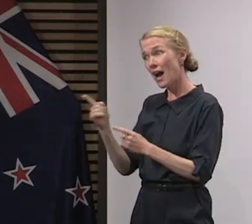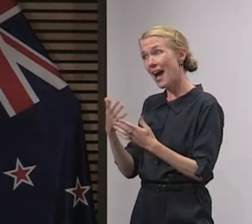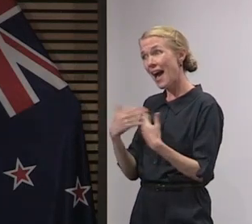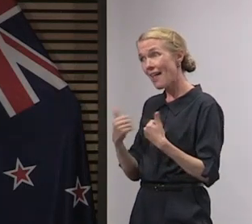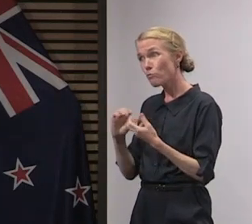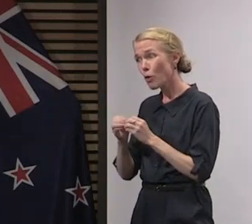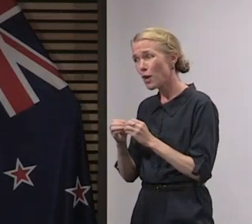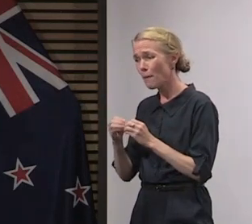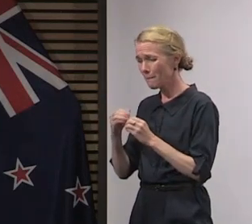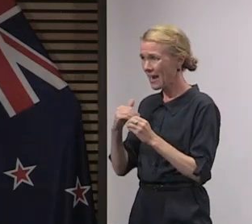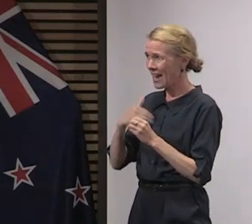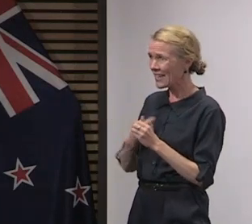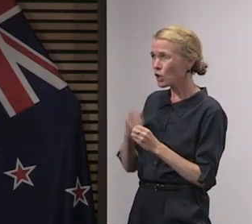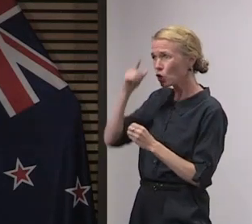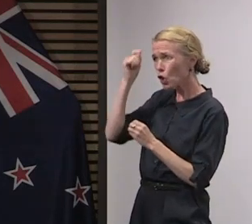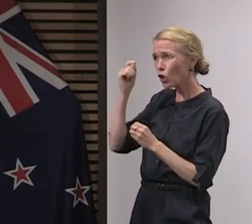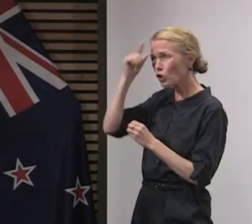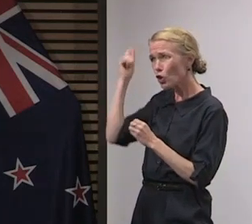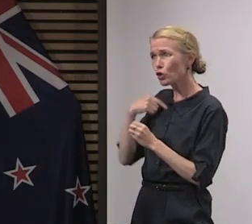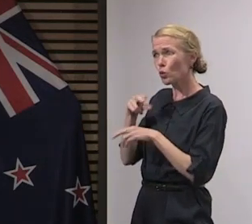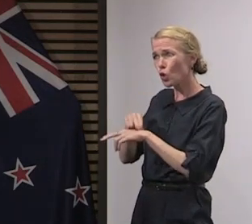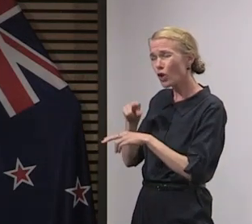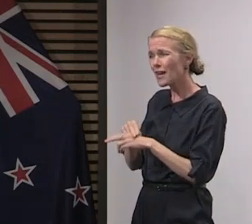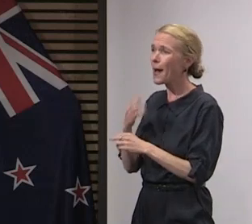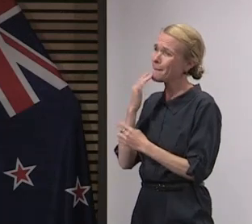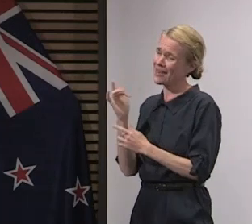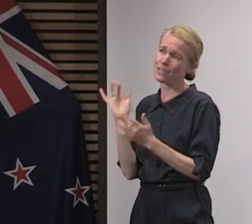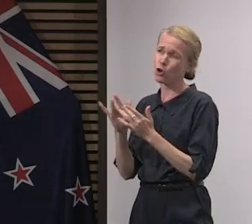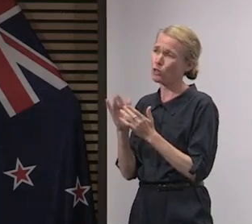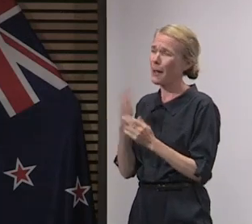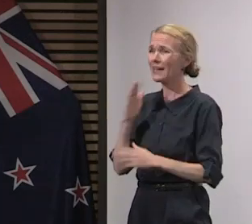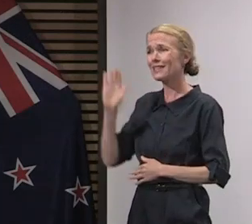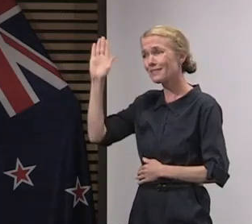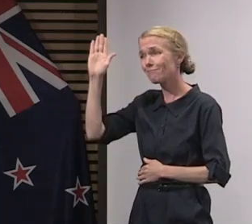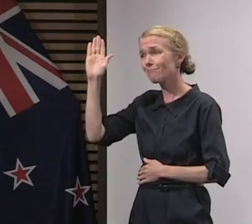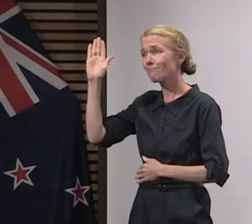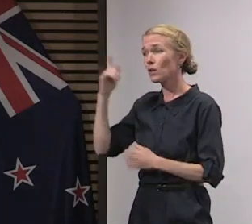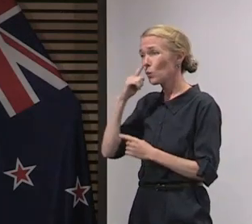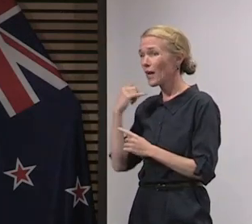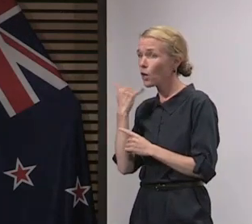about seeking the house and that they may be at risk, please, do not delay seeking